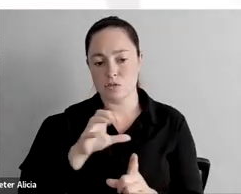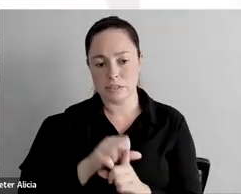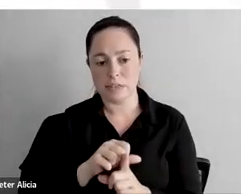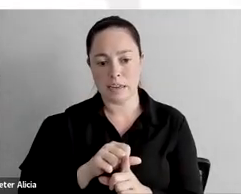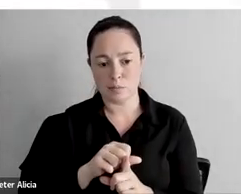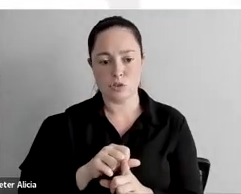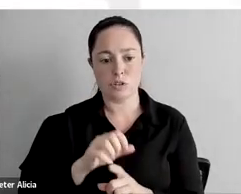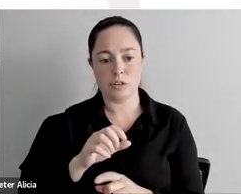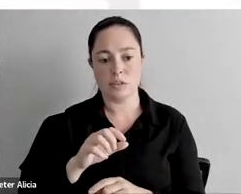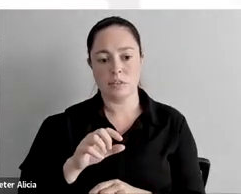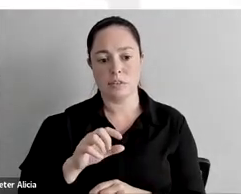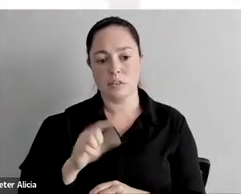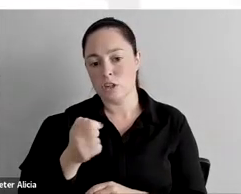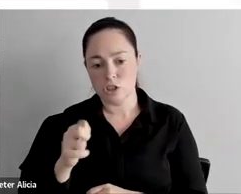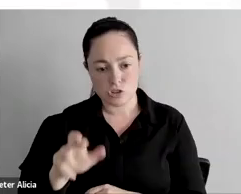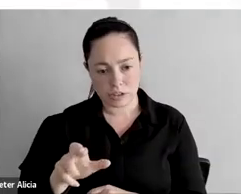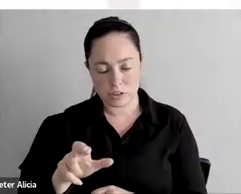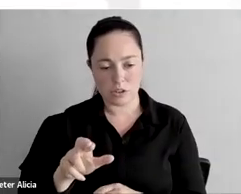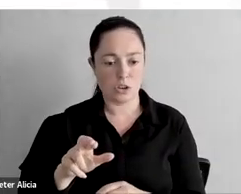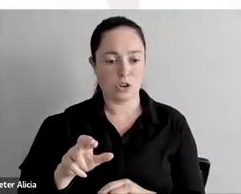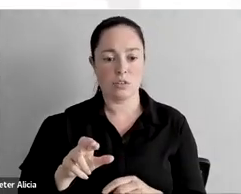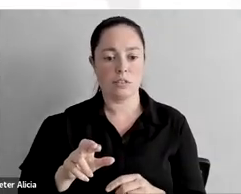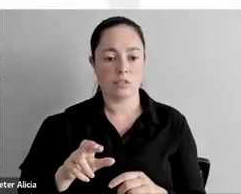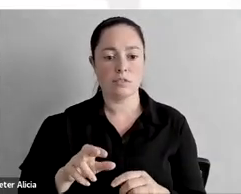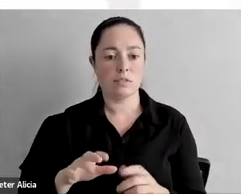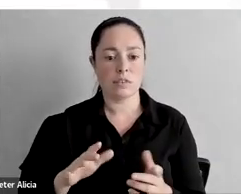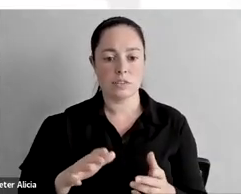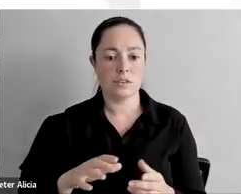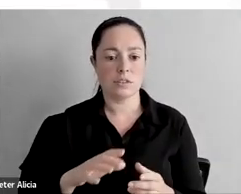and gender in a dichotomous mode so male or female